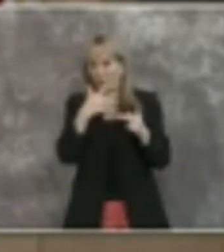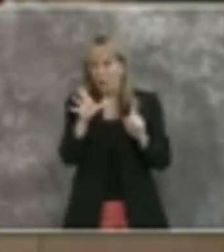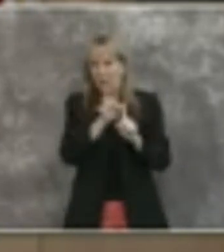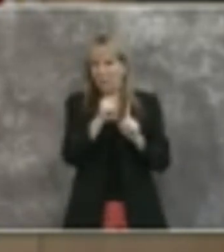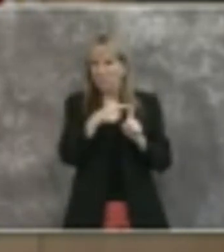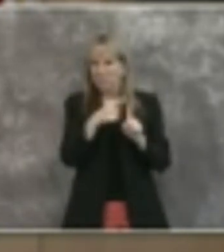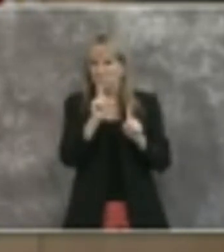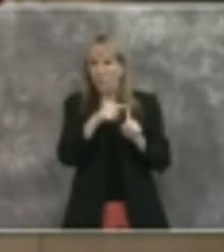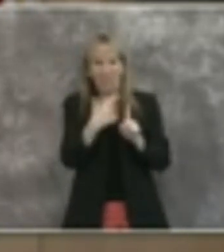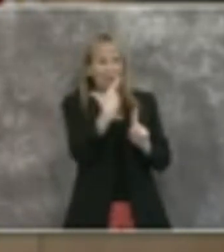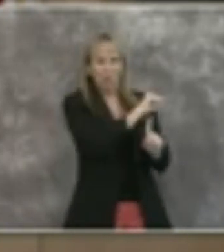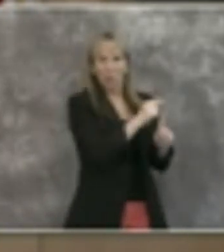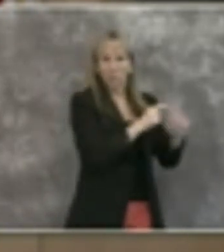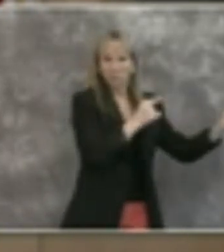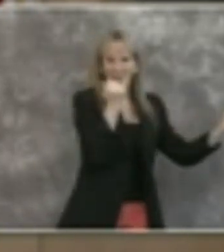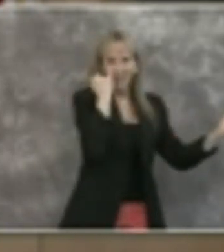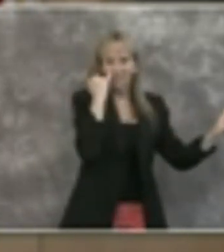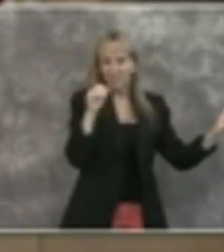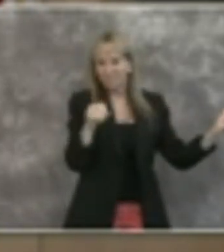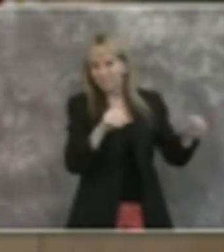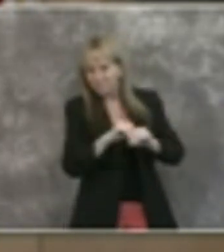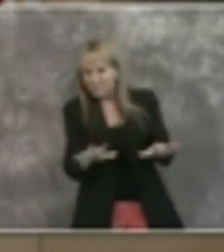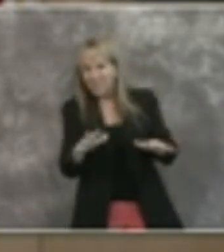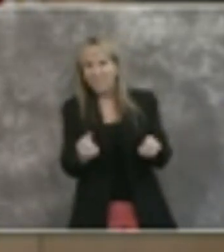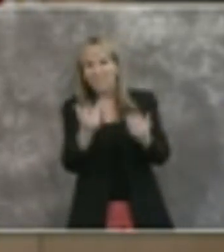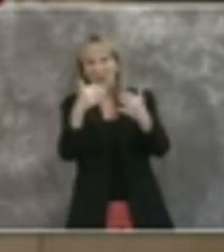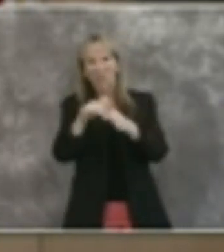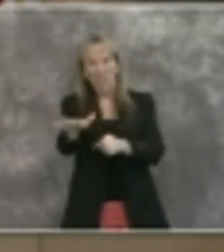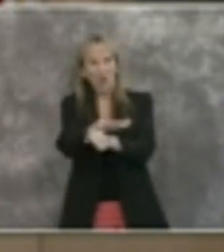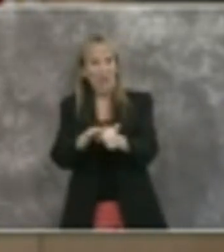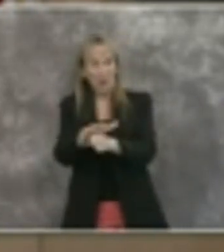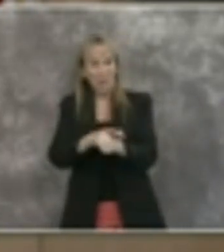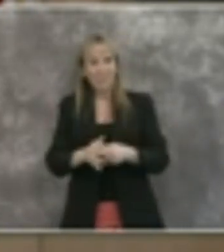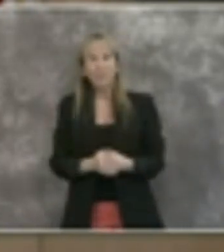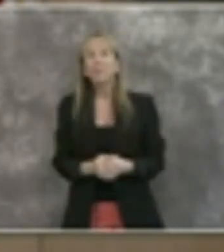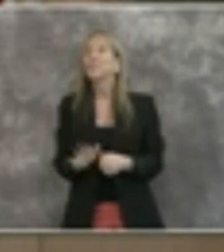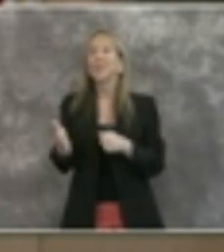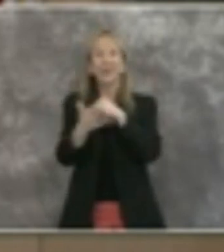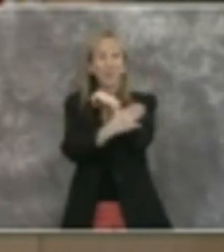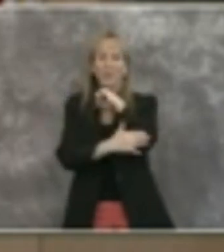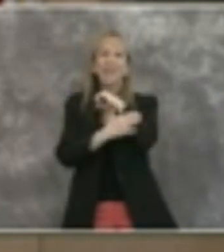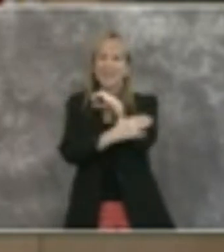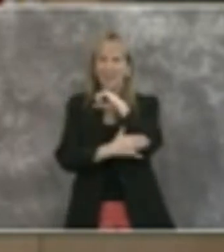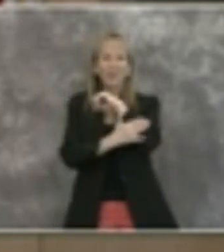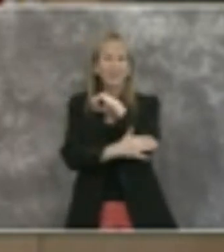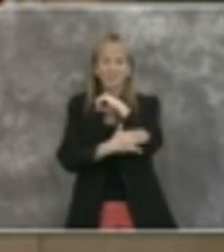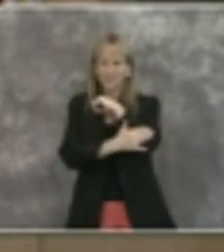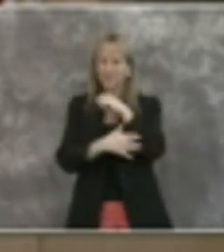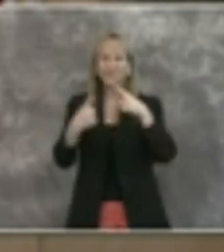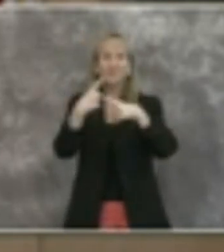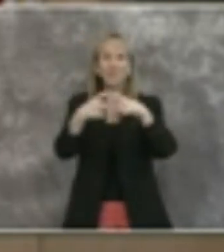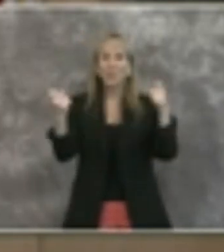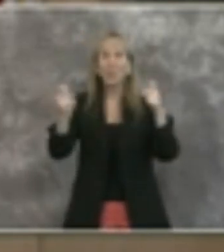THANK YOU DOCTOR WHAT. THIS NEXT QUESTION DEALS WITH THE GOVERNOR'S PRESS CONFERENCE TODAY IN HIS REFERENCE OF THE FIRE SEASON AND HOW THAT INTERACTS WITH